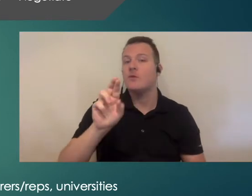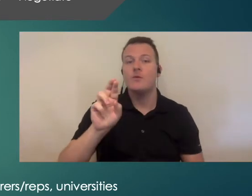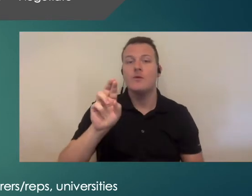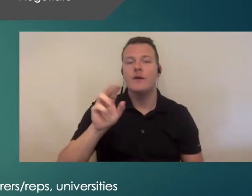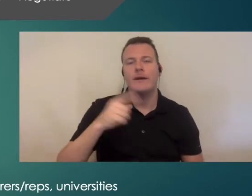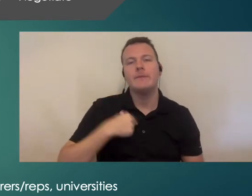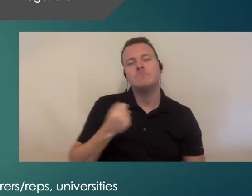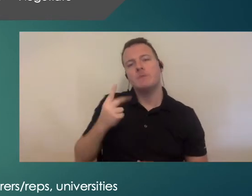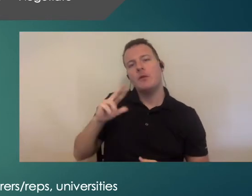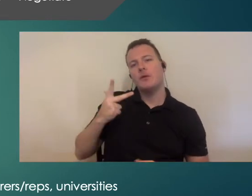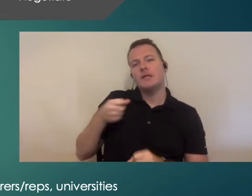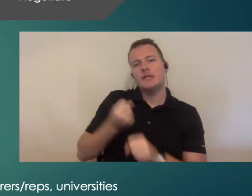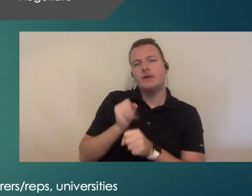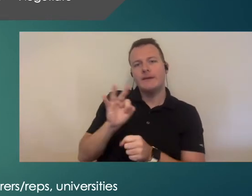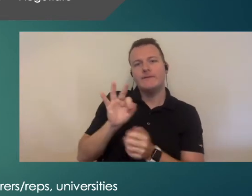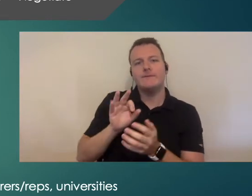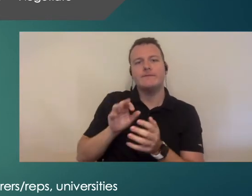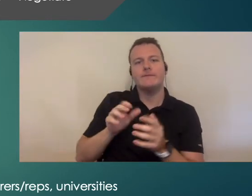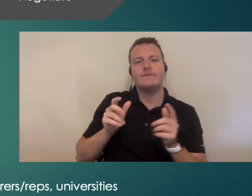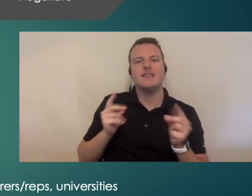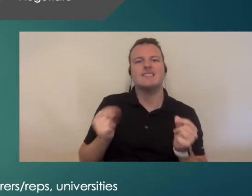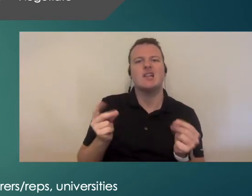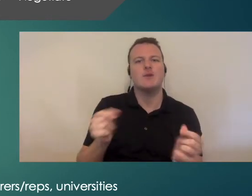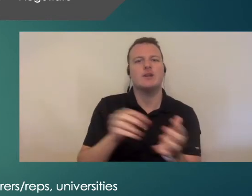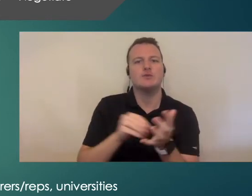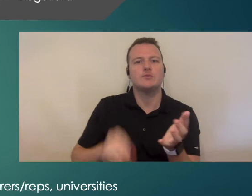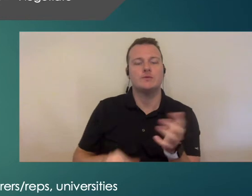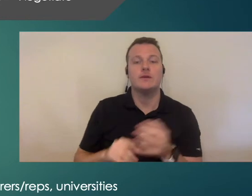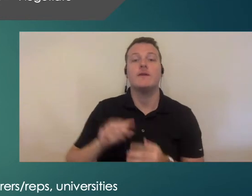understand your third year if you're an accelerated student, when it comes to